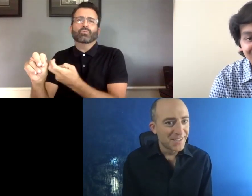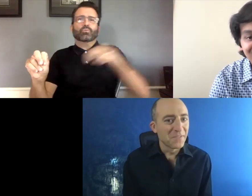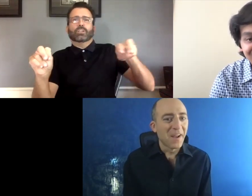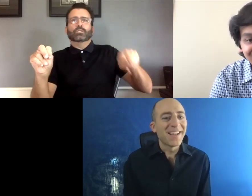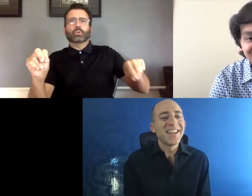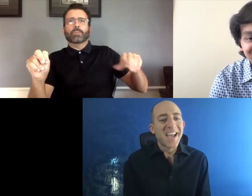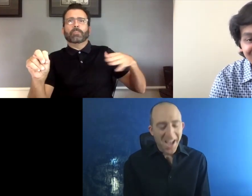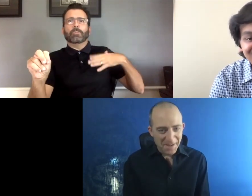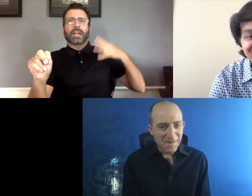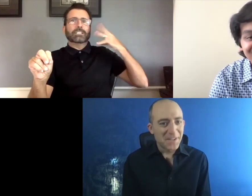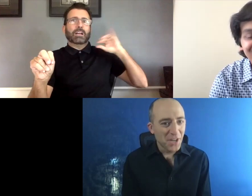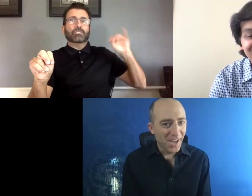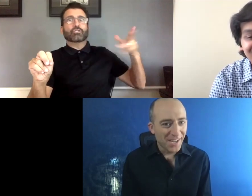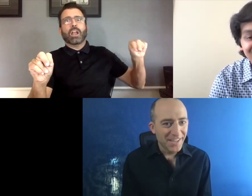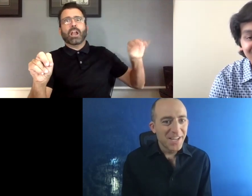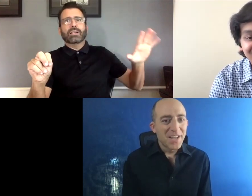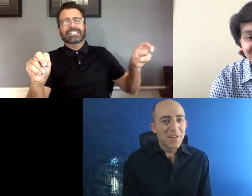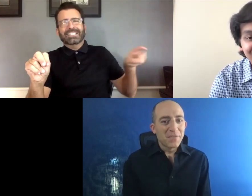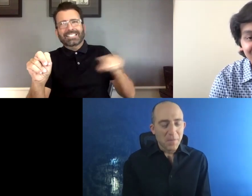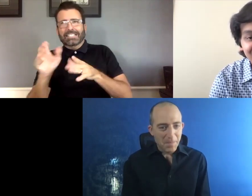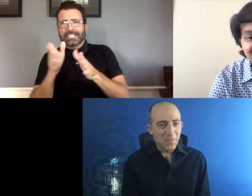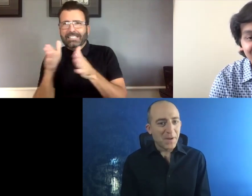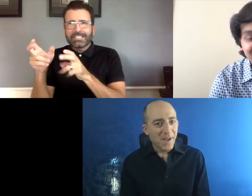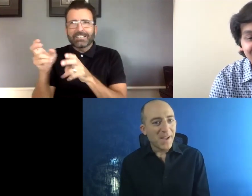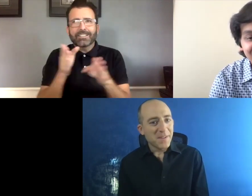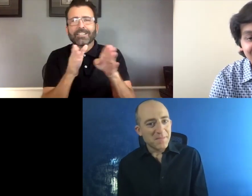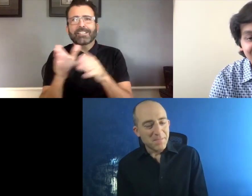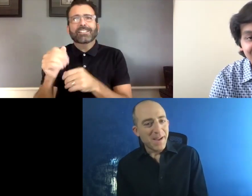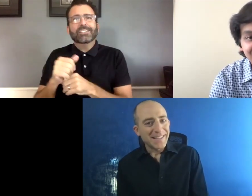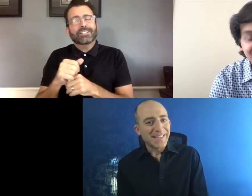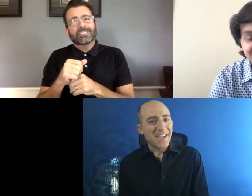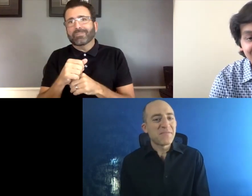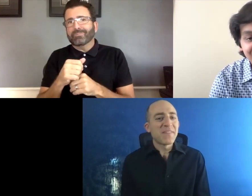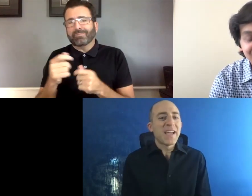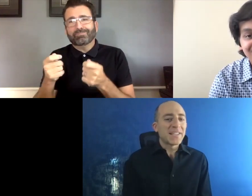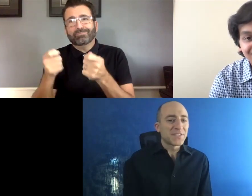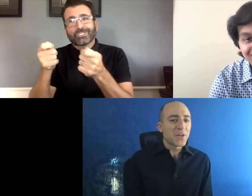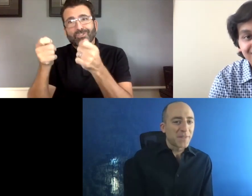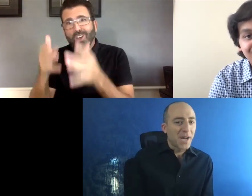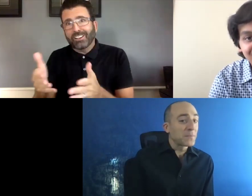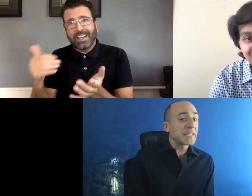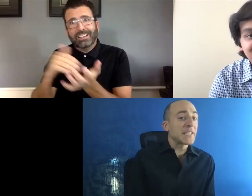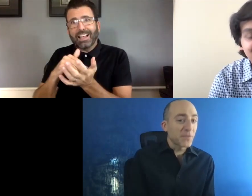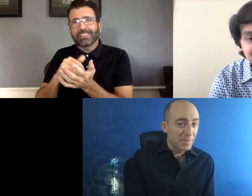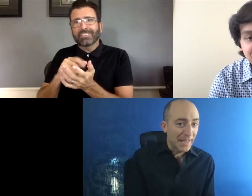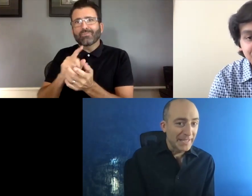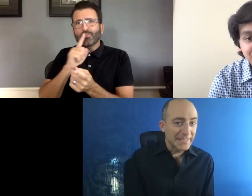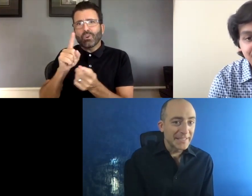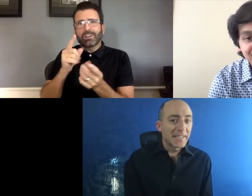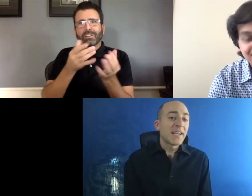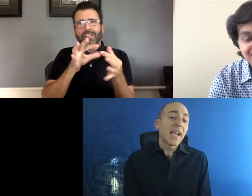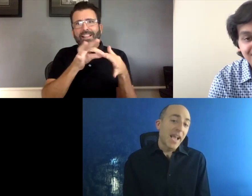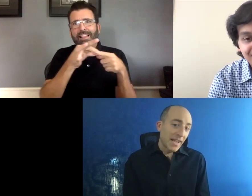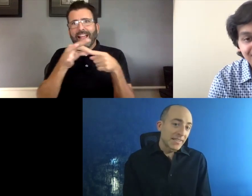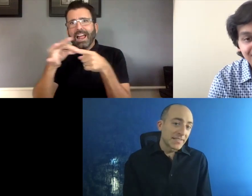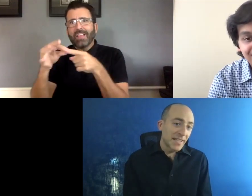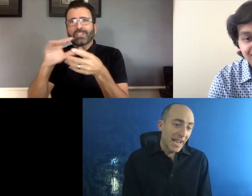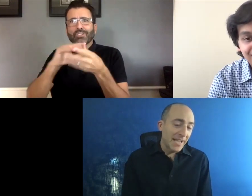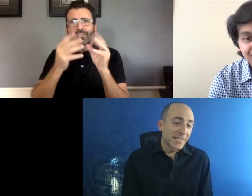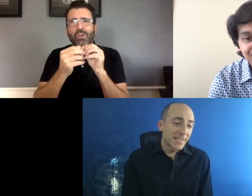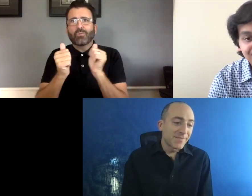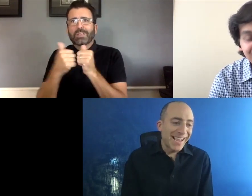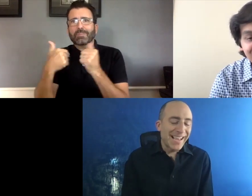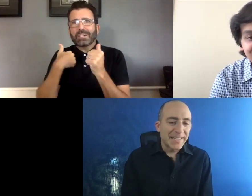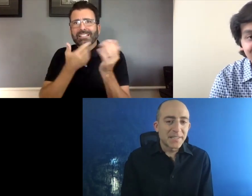right? I'm not John remembering my my life and so Don was in a different place and I had to I had to